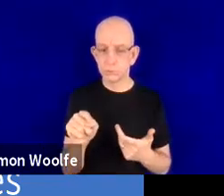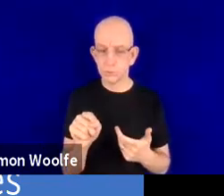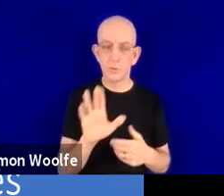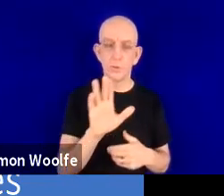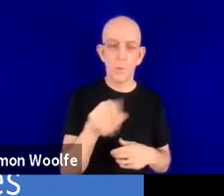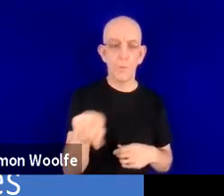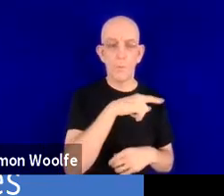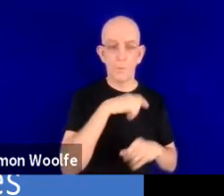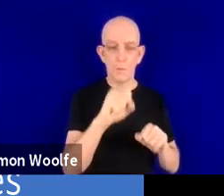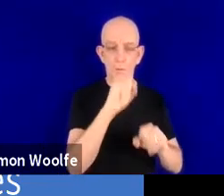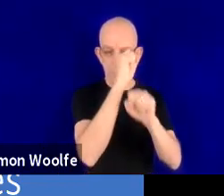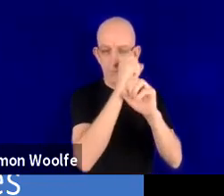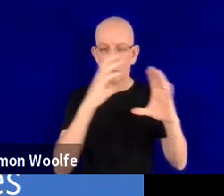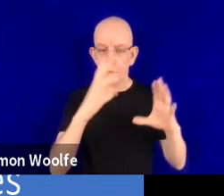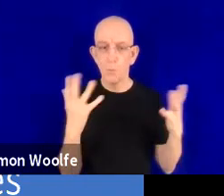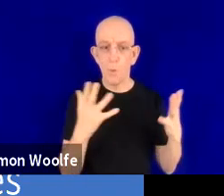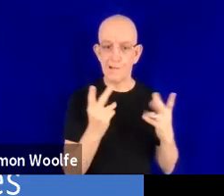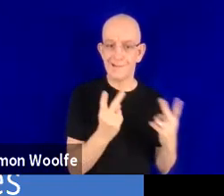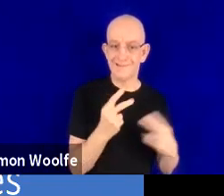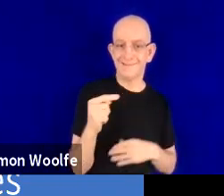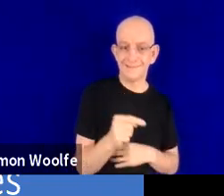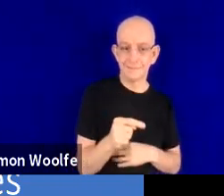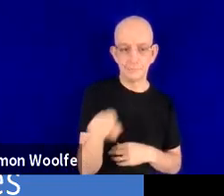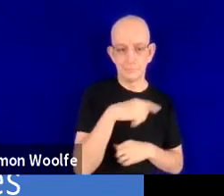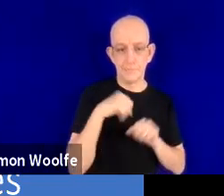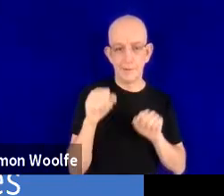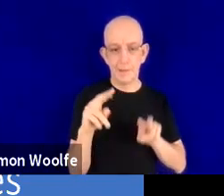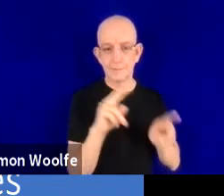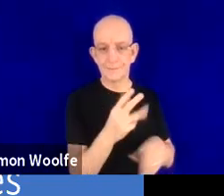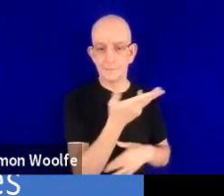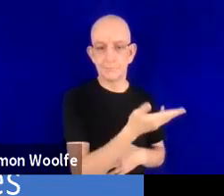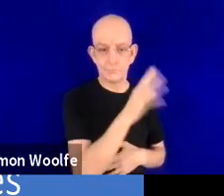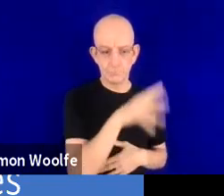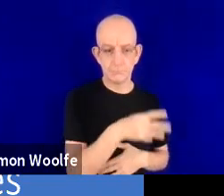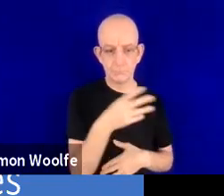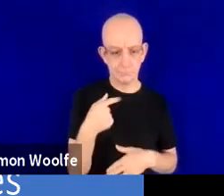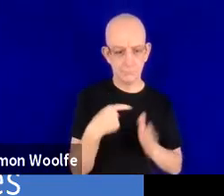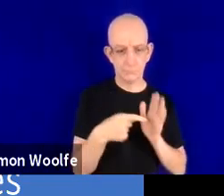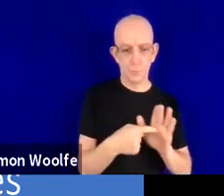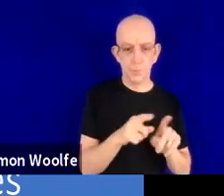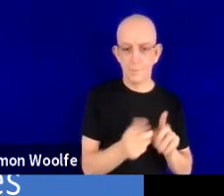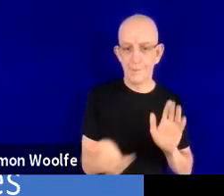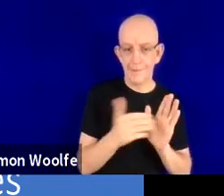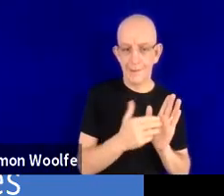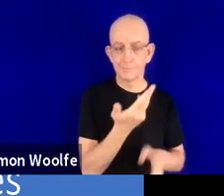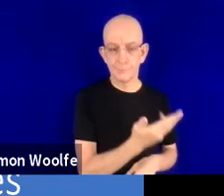which is showing the kind of adequacy of existing benefits across a number of countries. So how significant were the top ups?